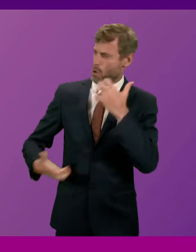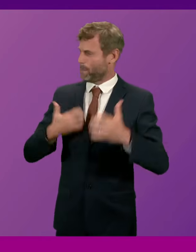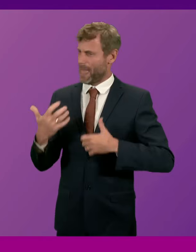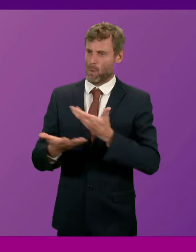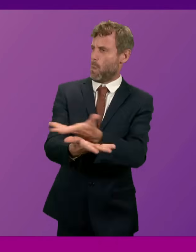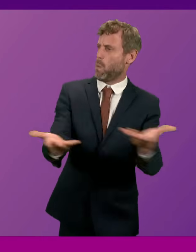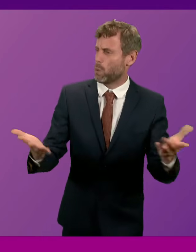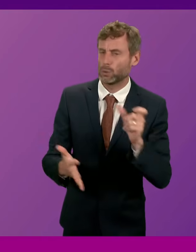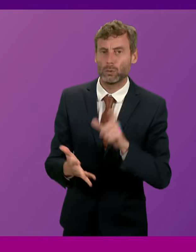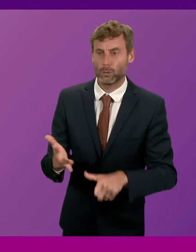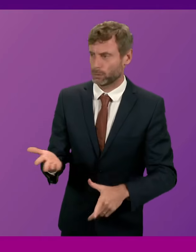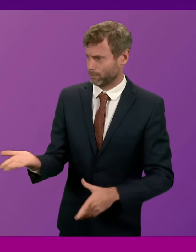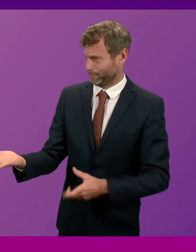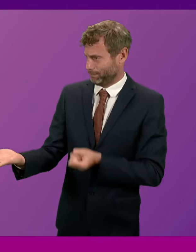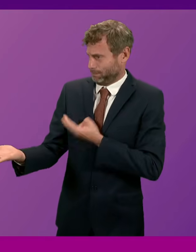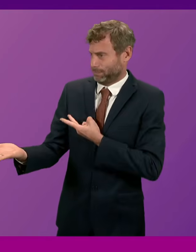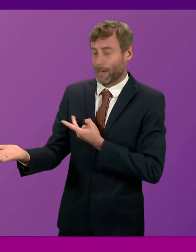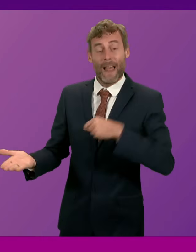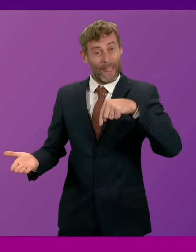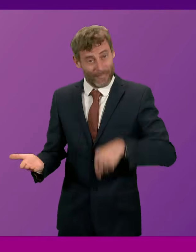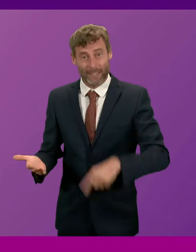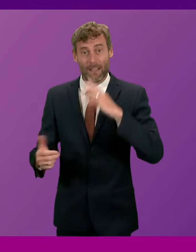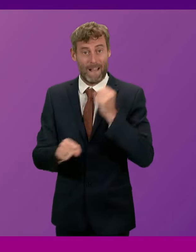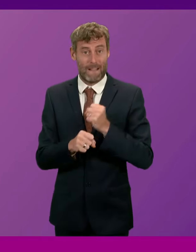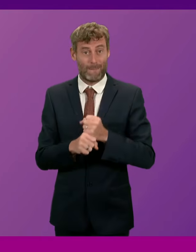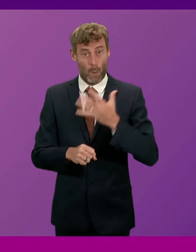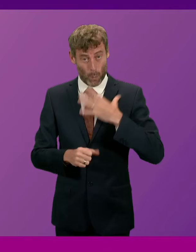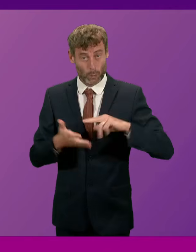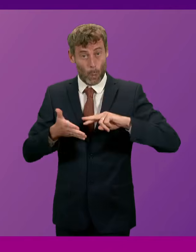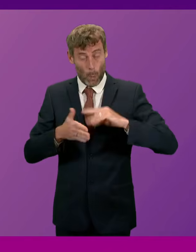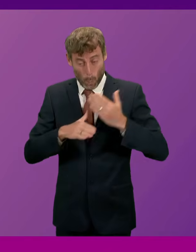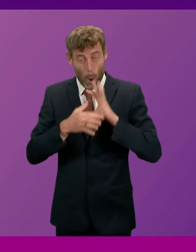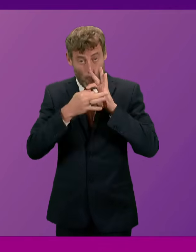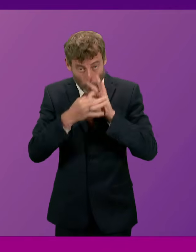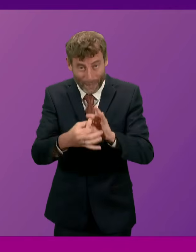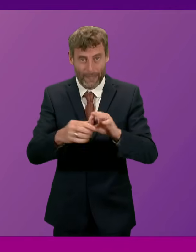This Government is determined to work with different organisations in Scotland to protect